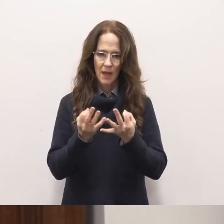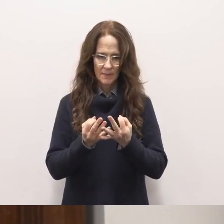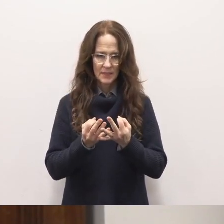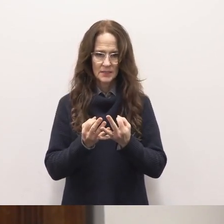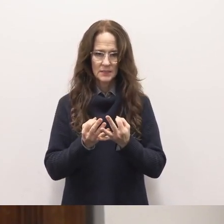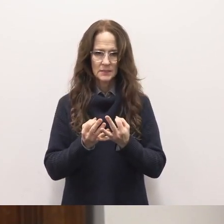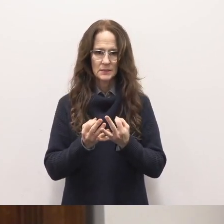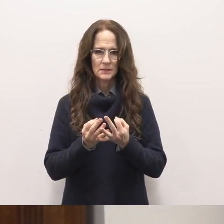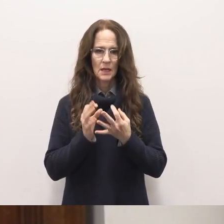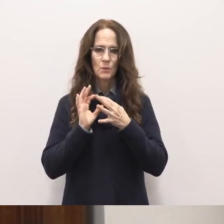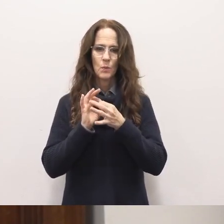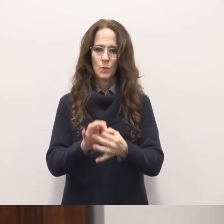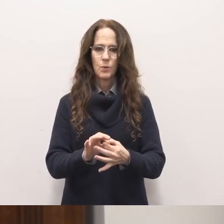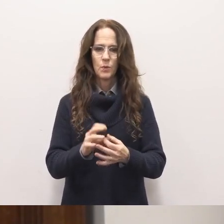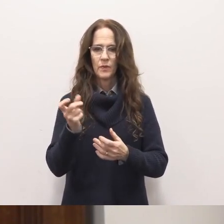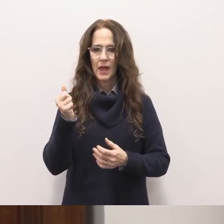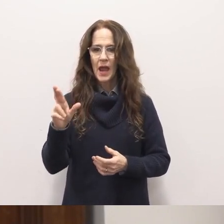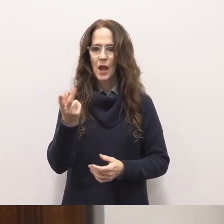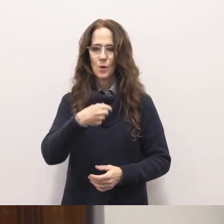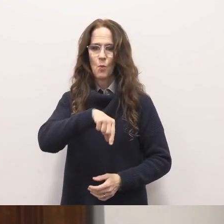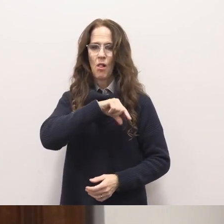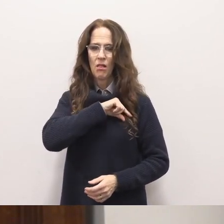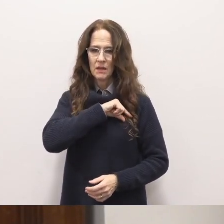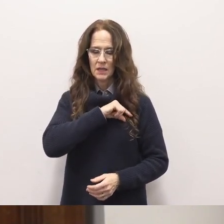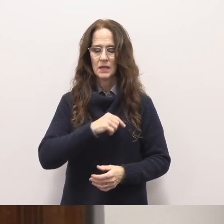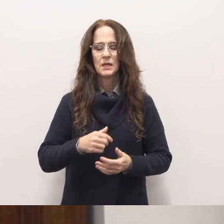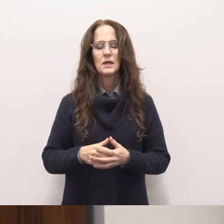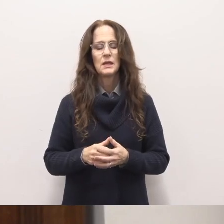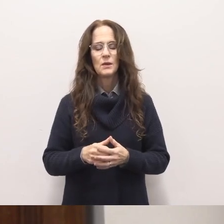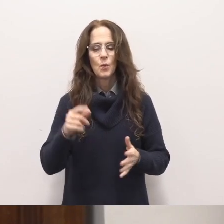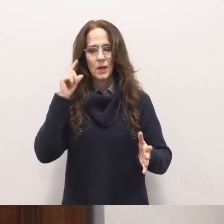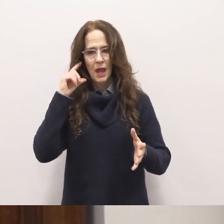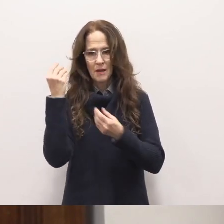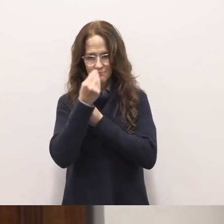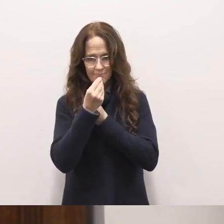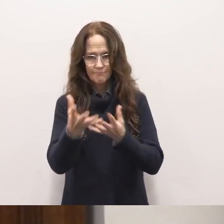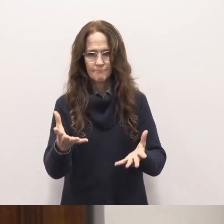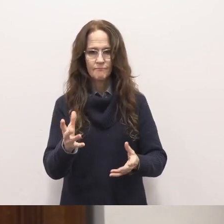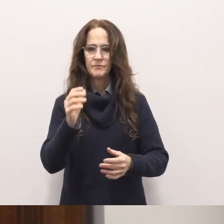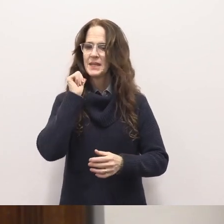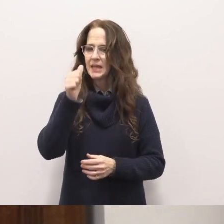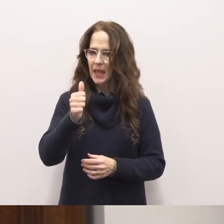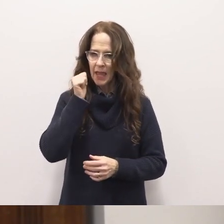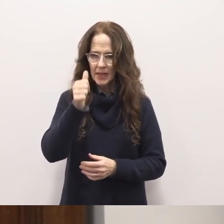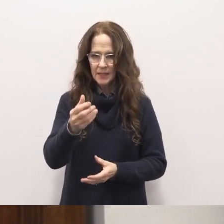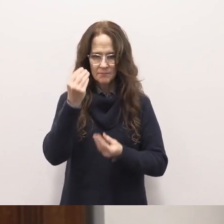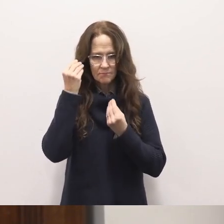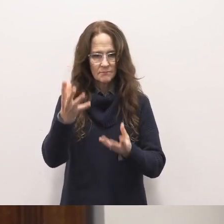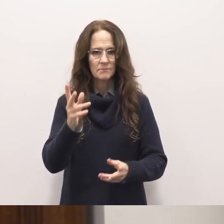As it pertains to the air quality, we had notices that went out on a daily basis letting everybody know